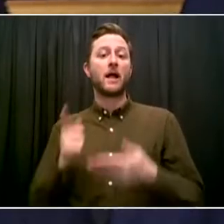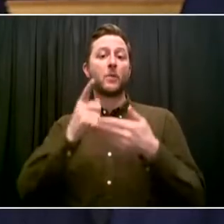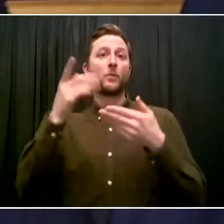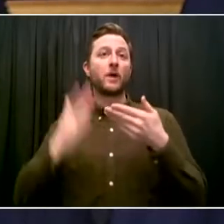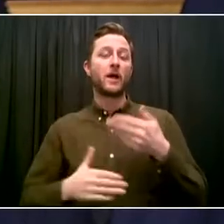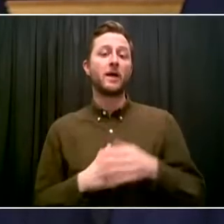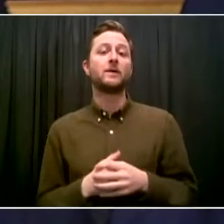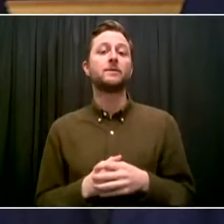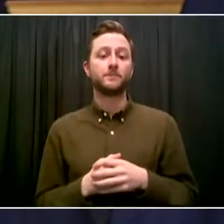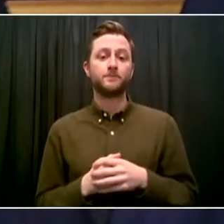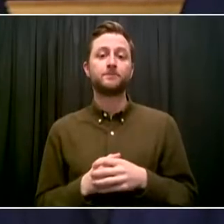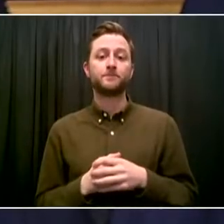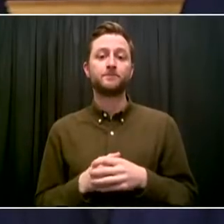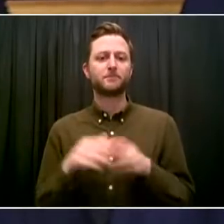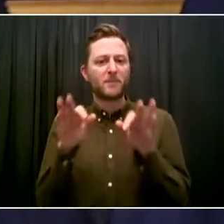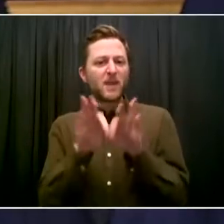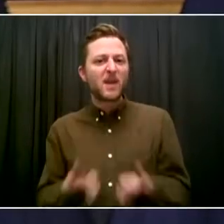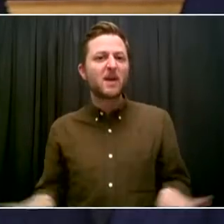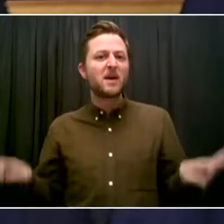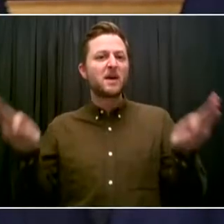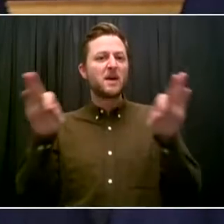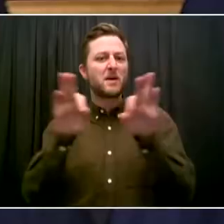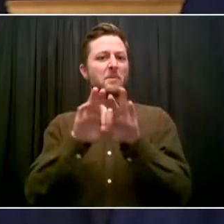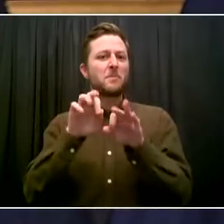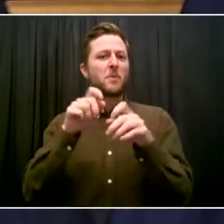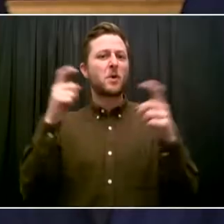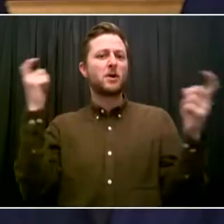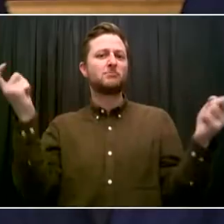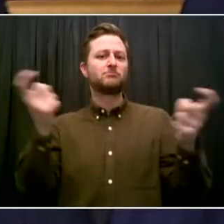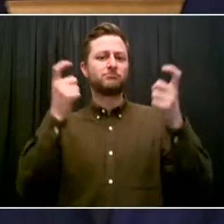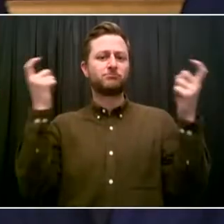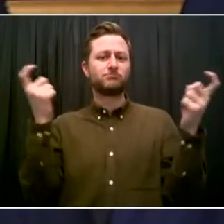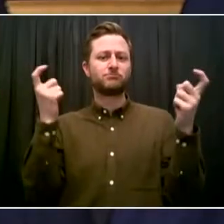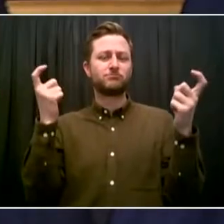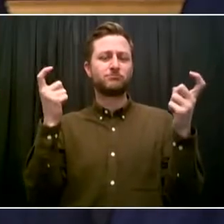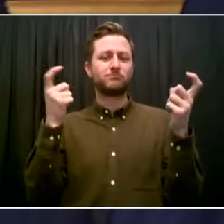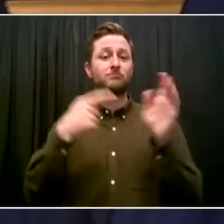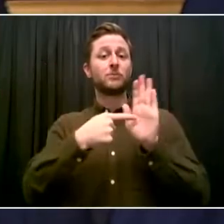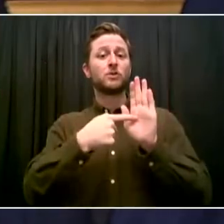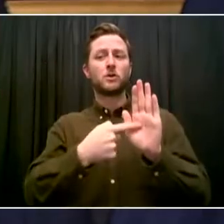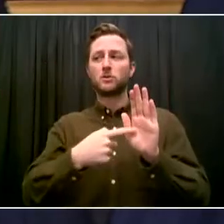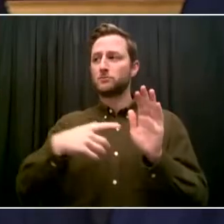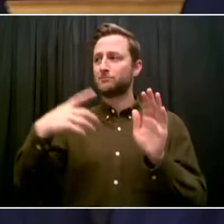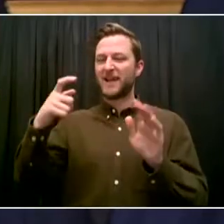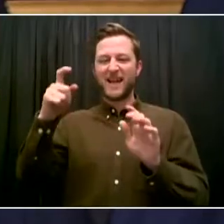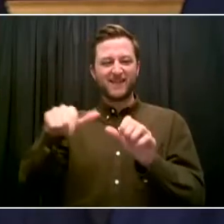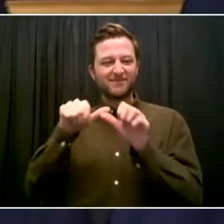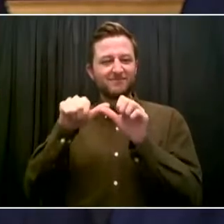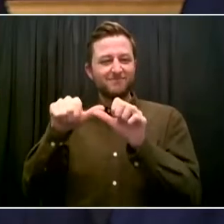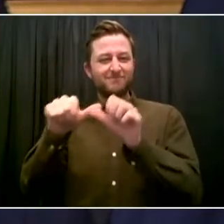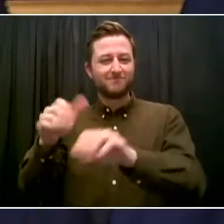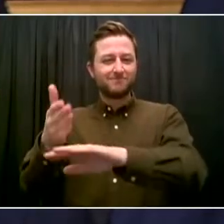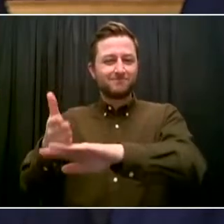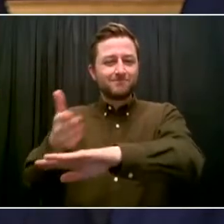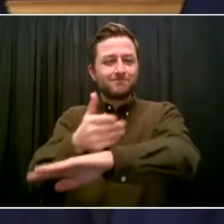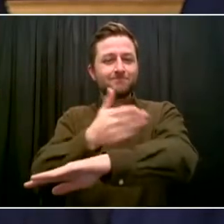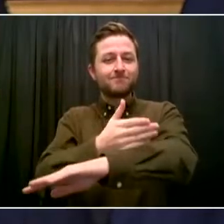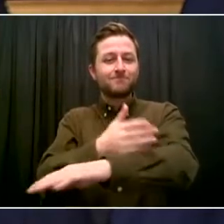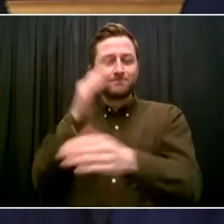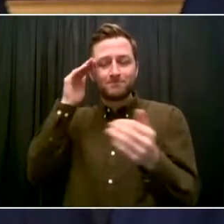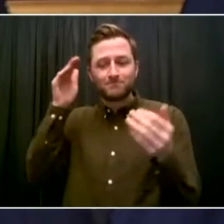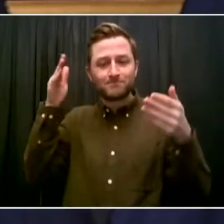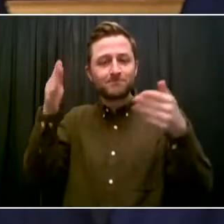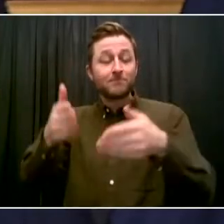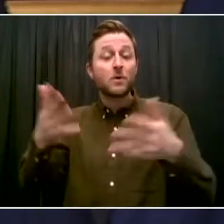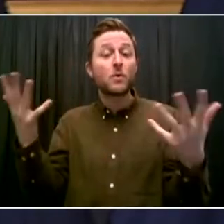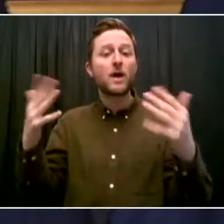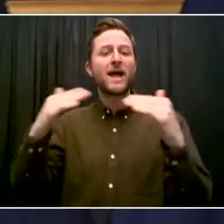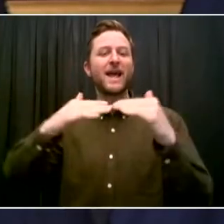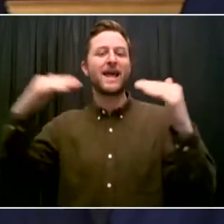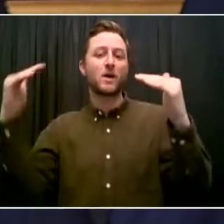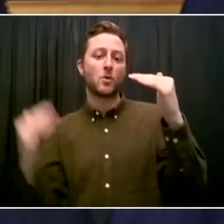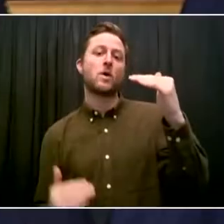OF THE CITY OF NEW YORK.